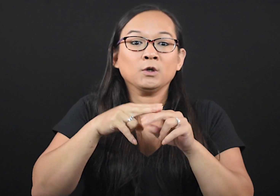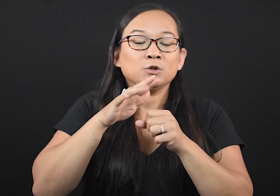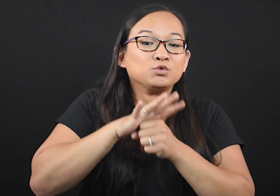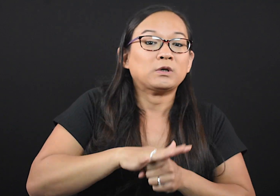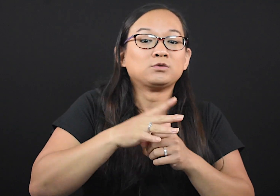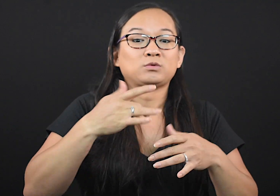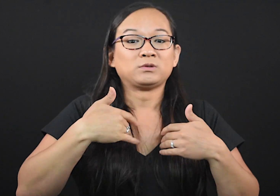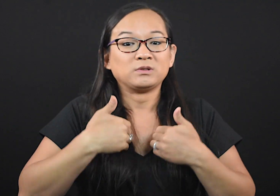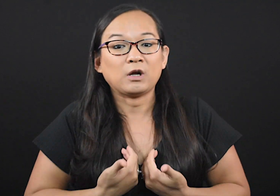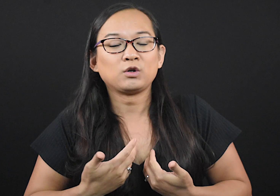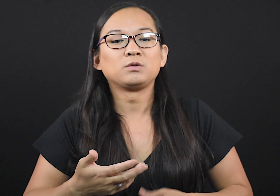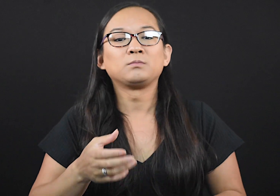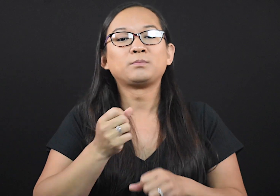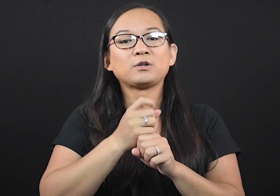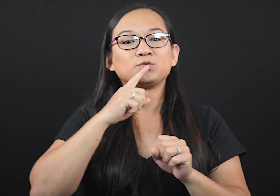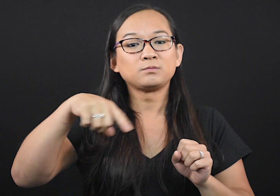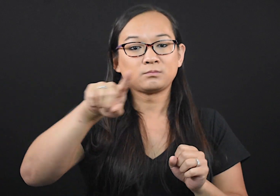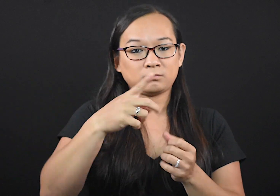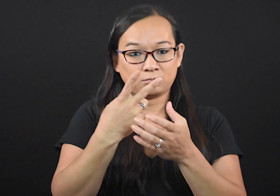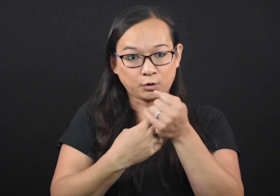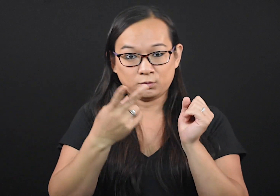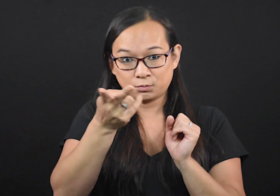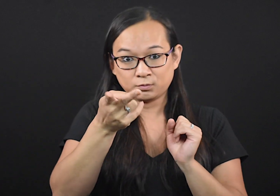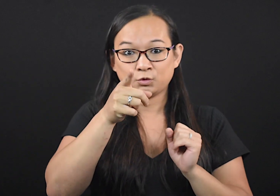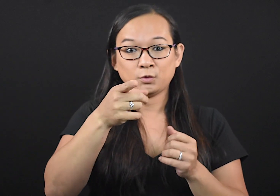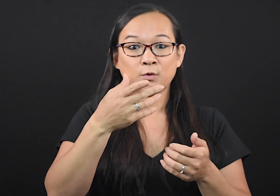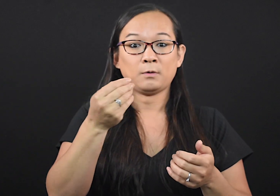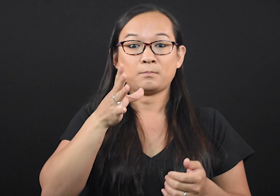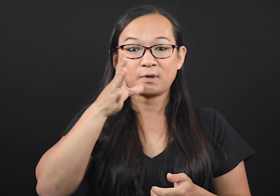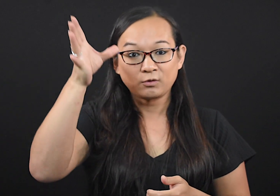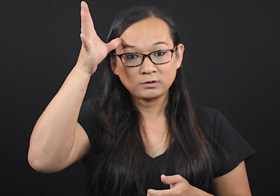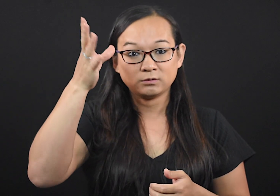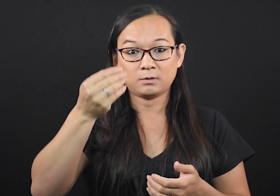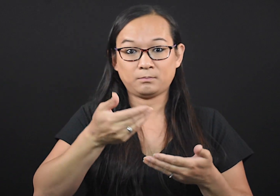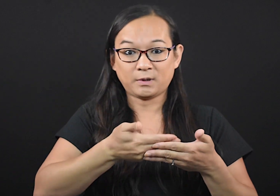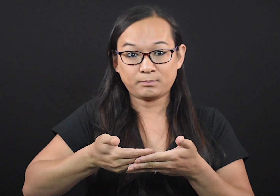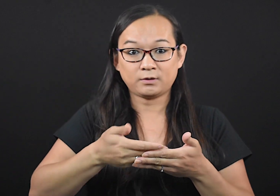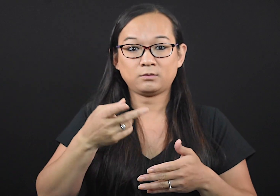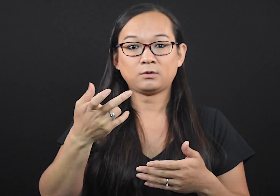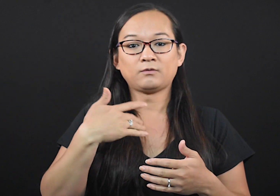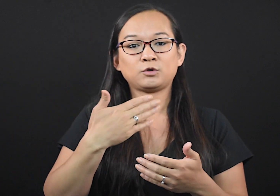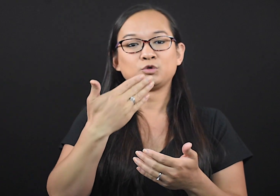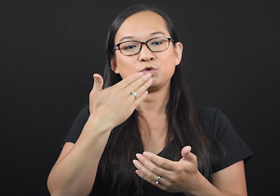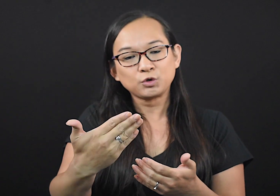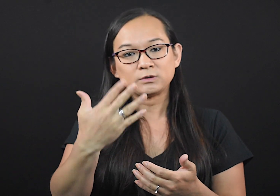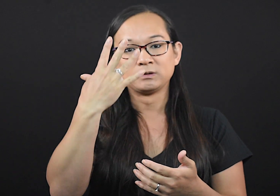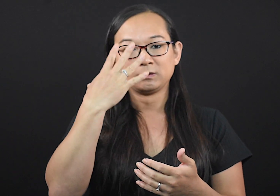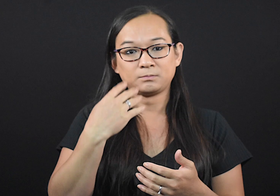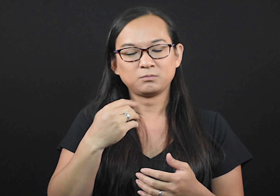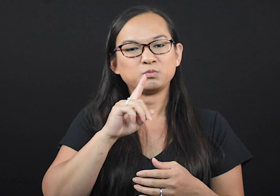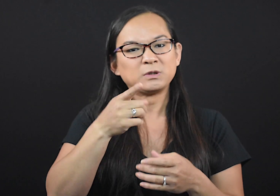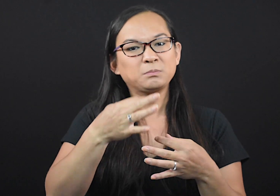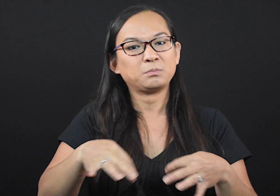parents may be extra stressed and tired. Making sure parents and babies get enough quality sleep,